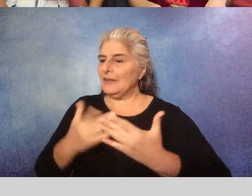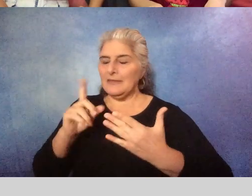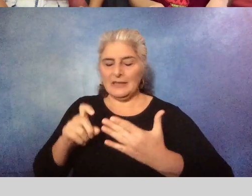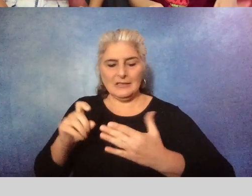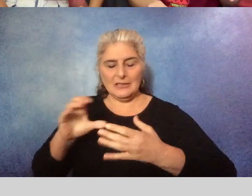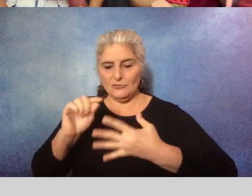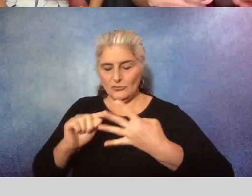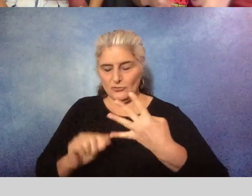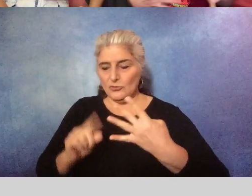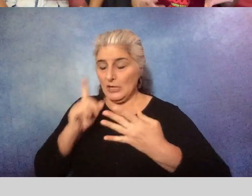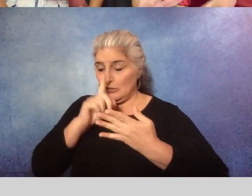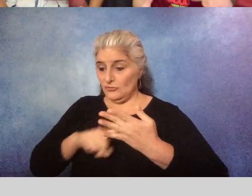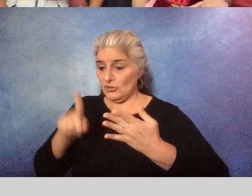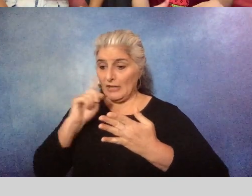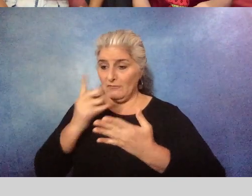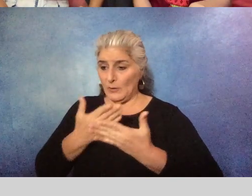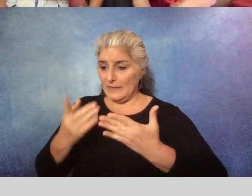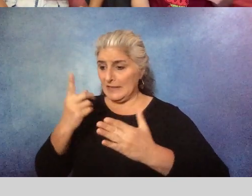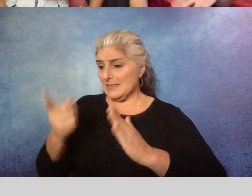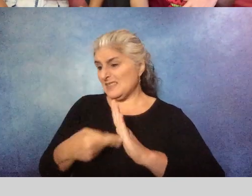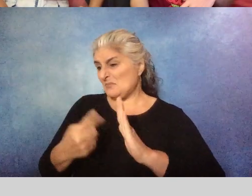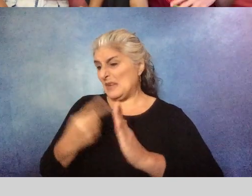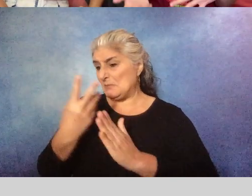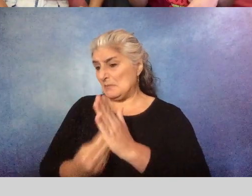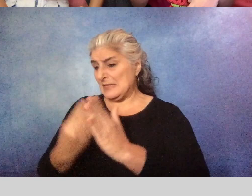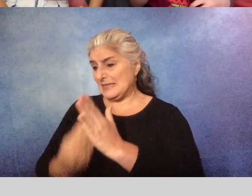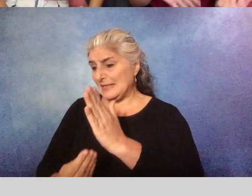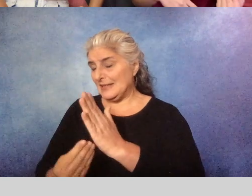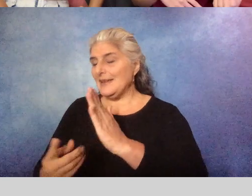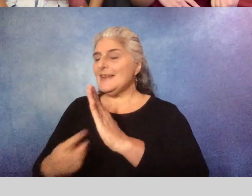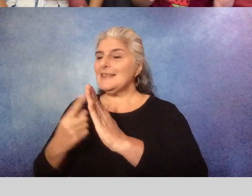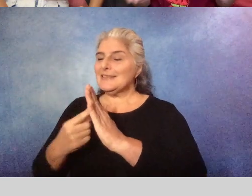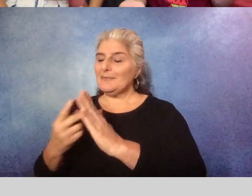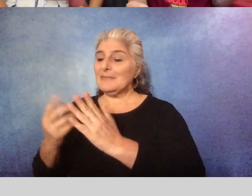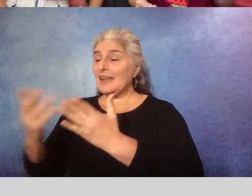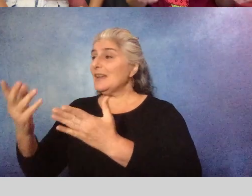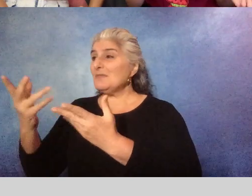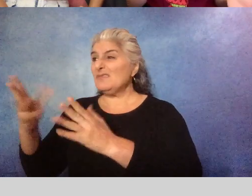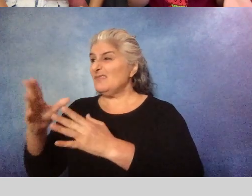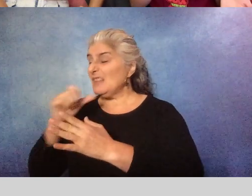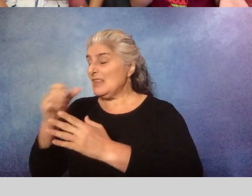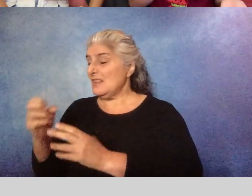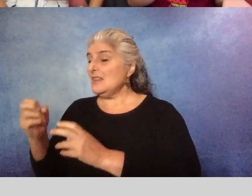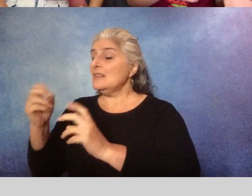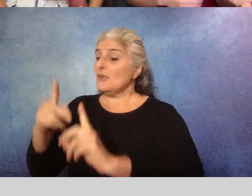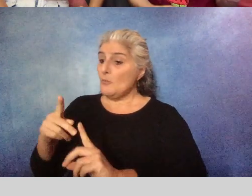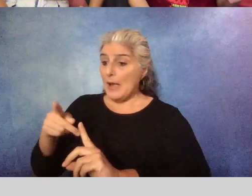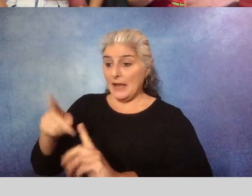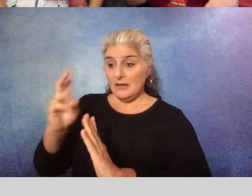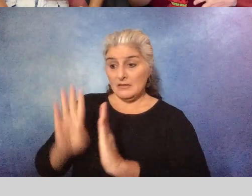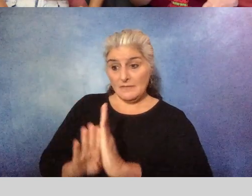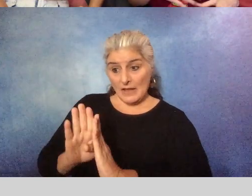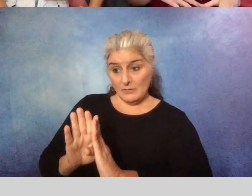and check for missing things. And sometimes it would go back to development. Sometimes it will go back to design.